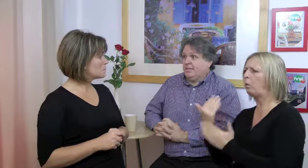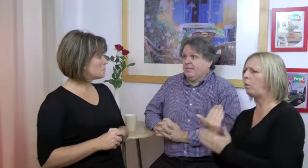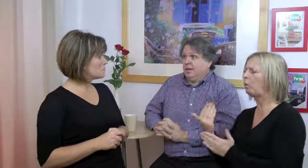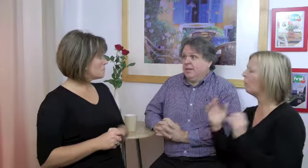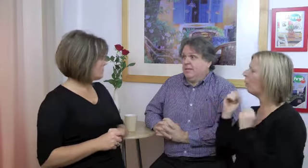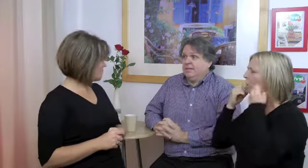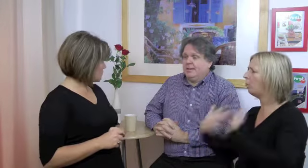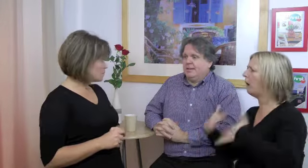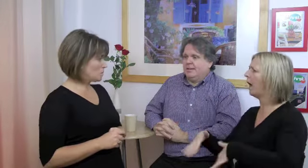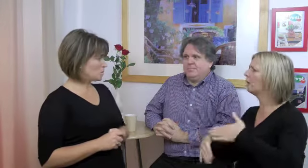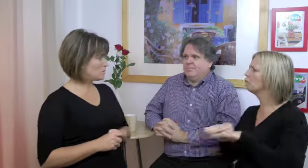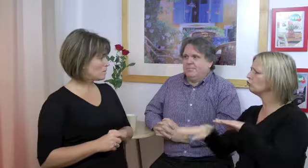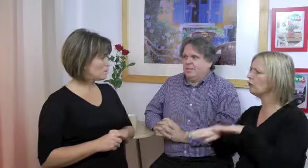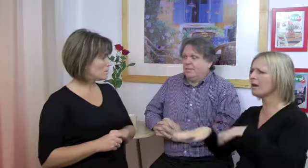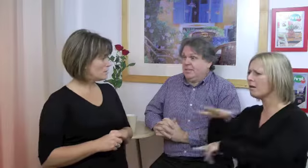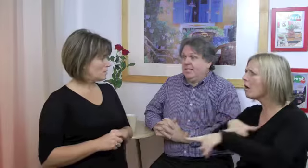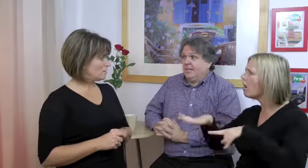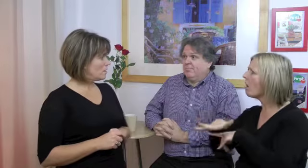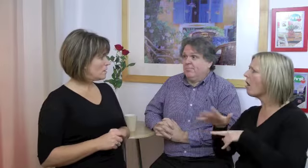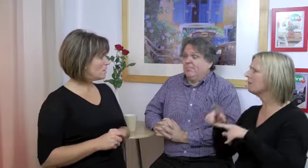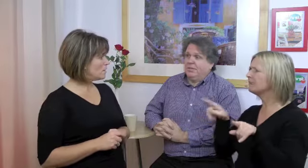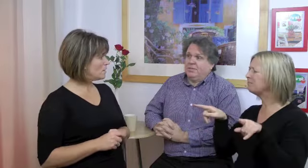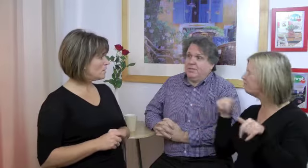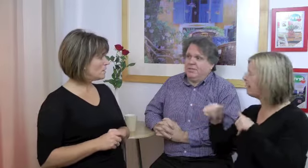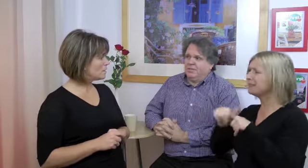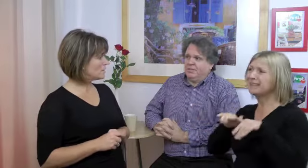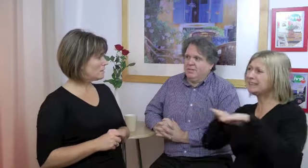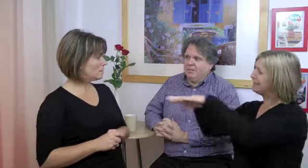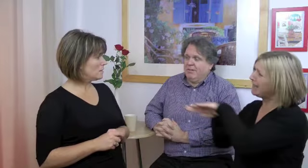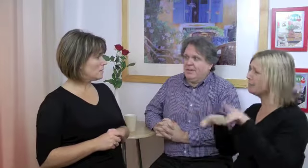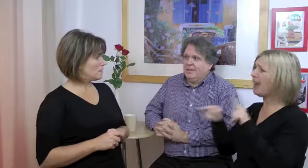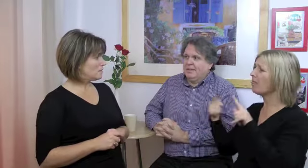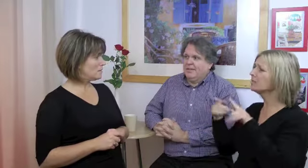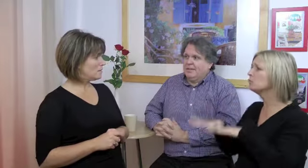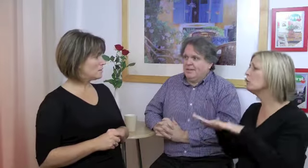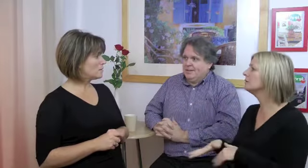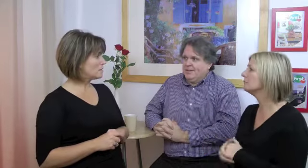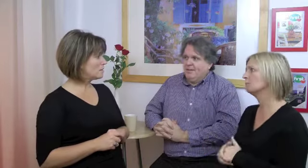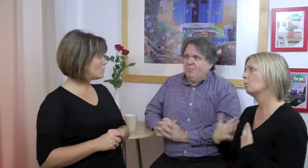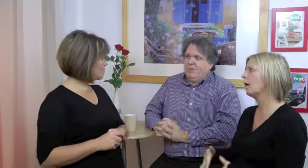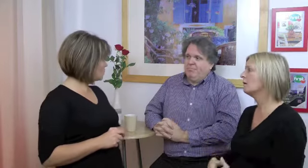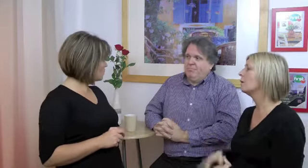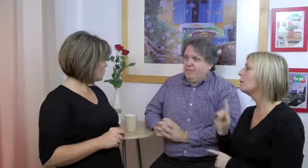state of the art and as good as any club has got I imagine, its great. Then meeting Matt